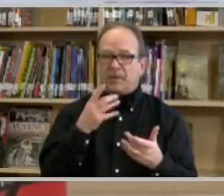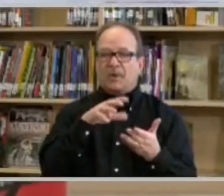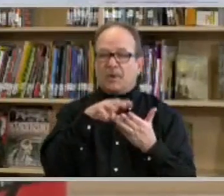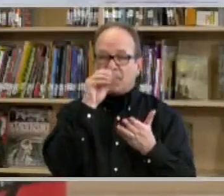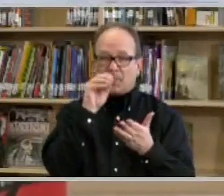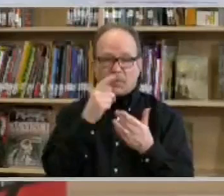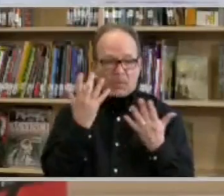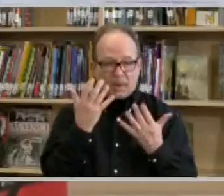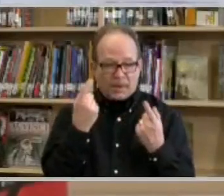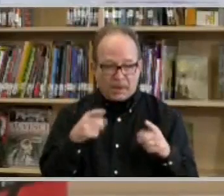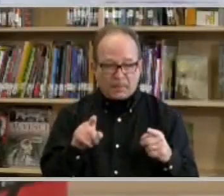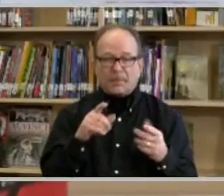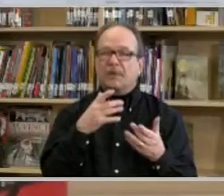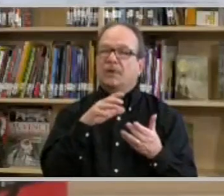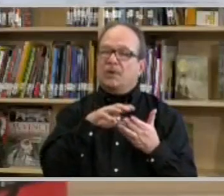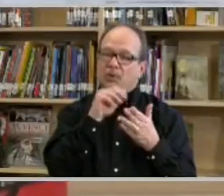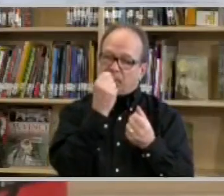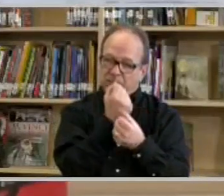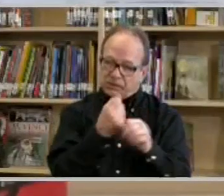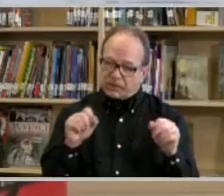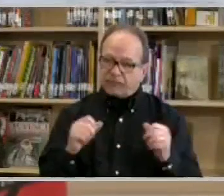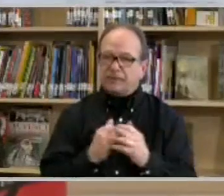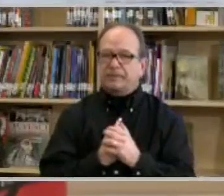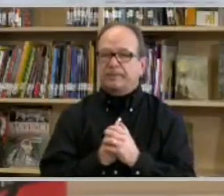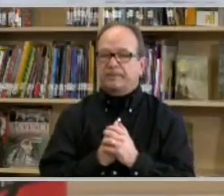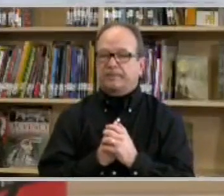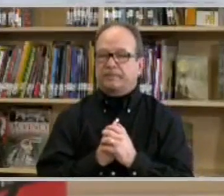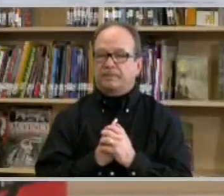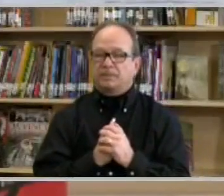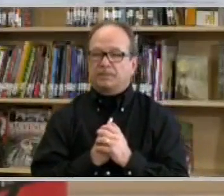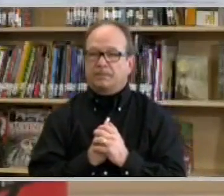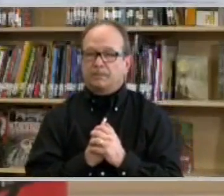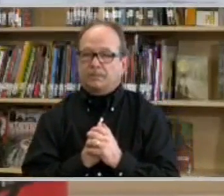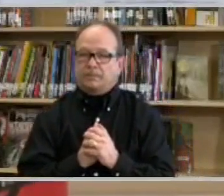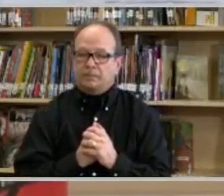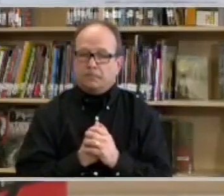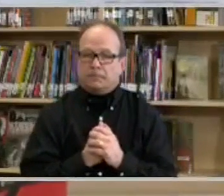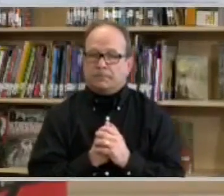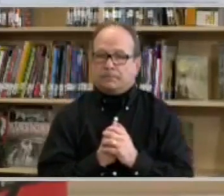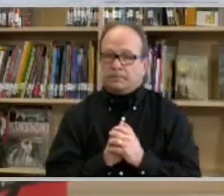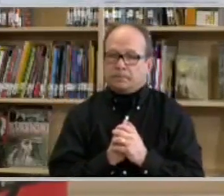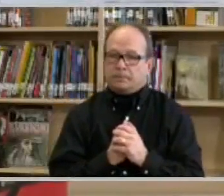SAFE PLACE FOR LEARNING HAPPENS AND WE KNOW THAT AS A ONE VERY